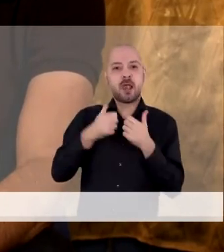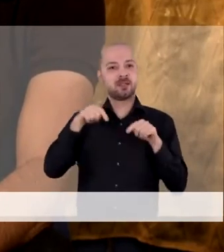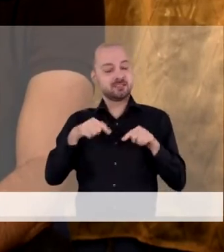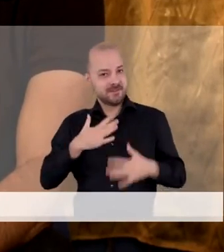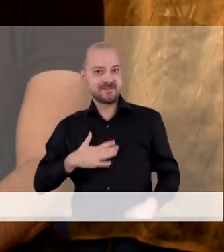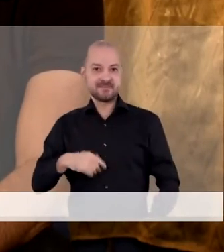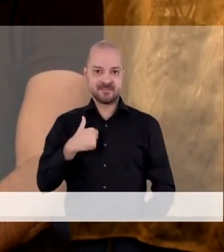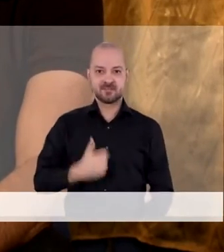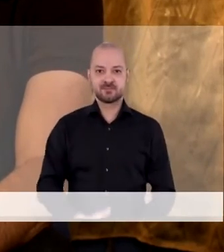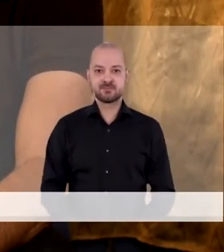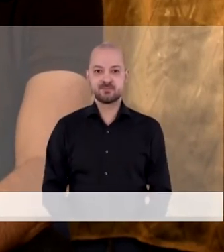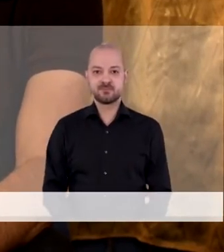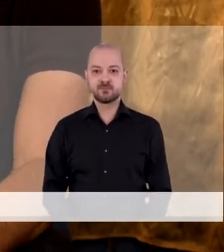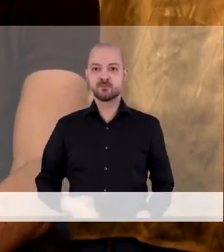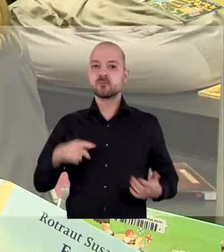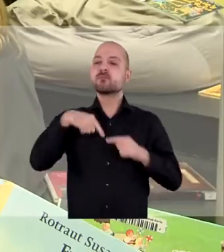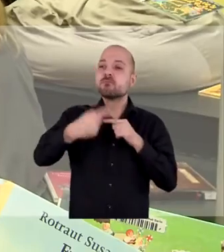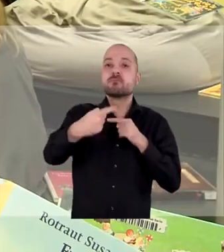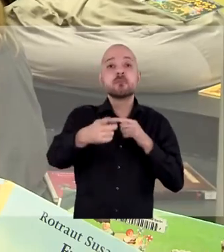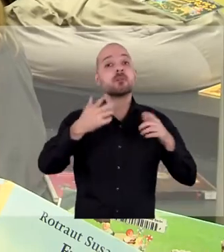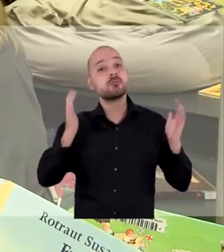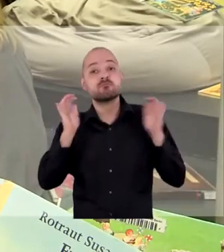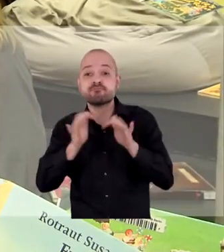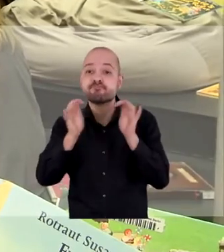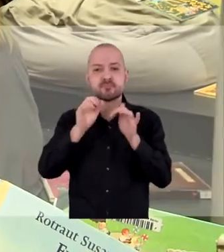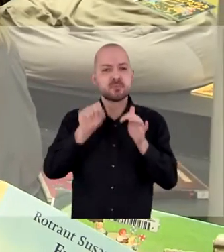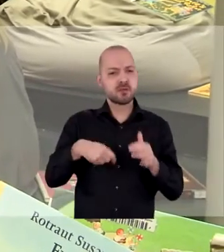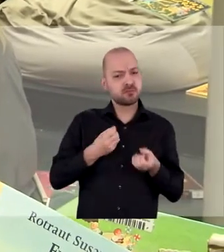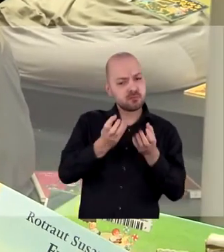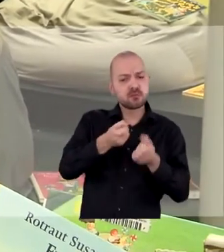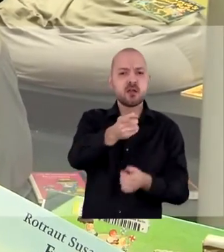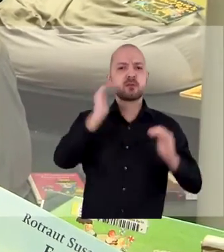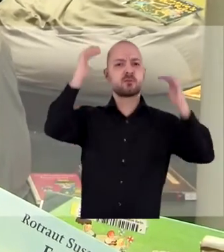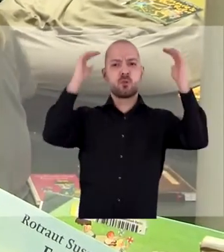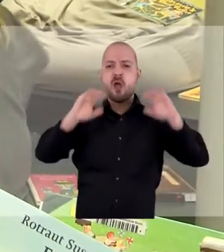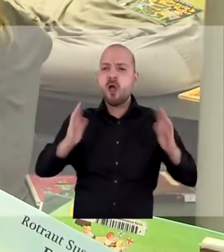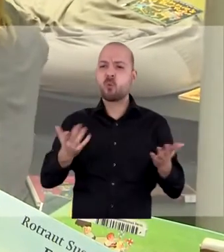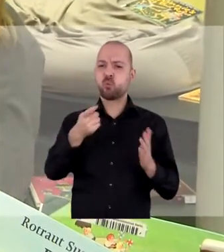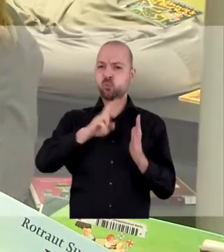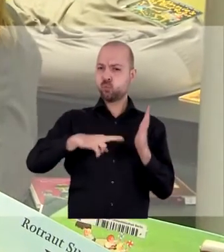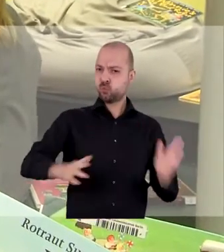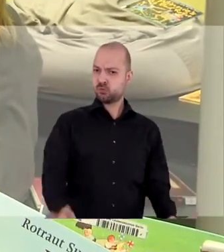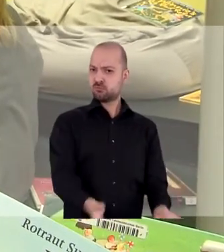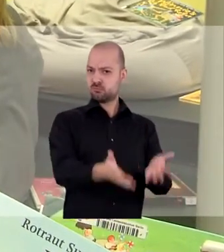But I love challenges. After every event the grownups are given tips on how to promote reading,